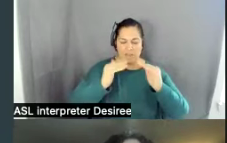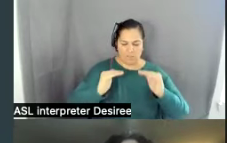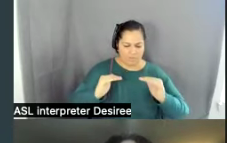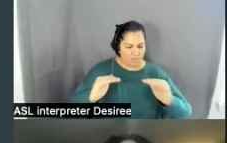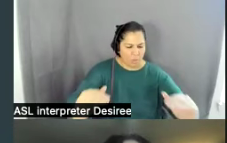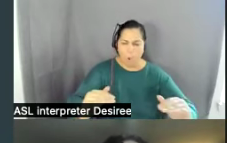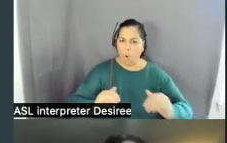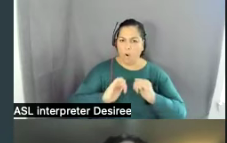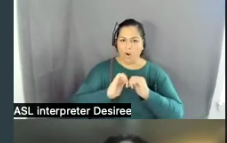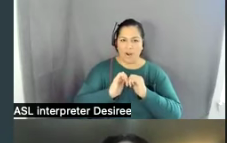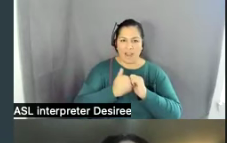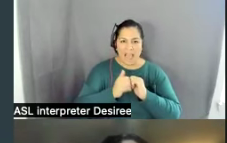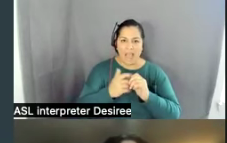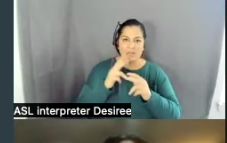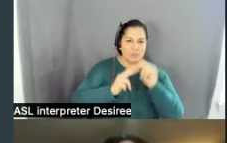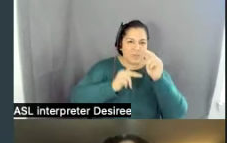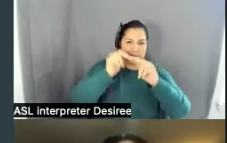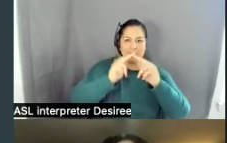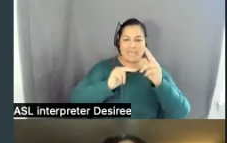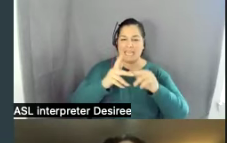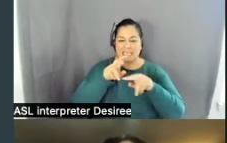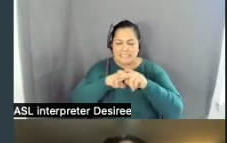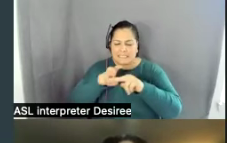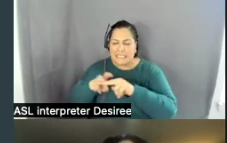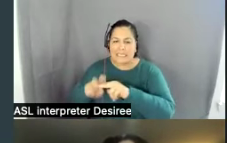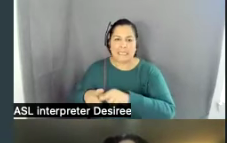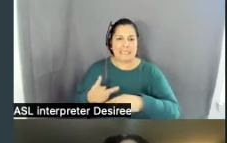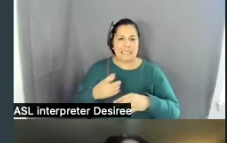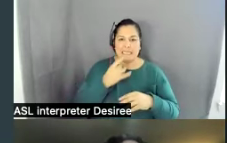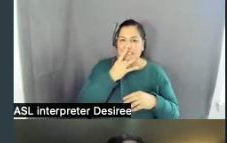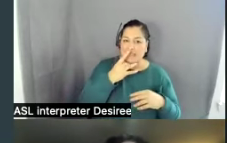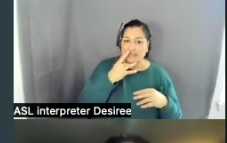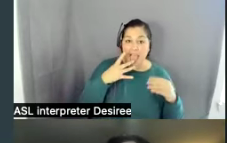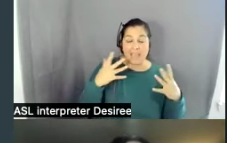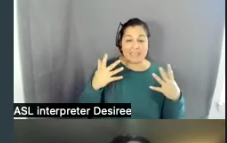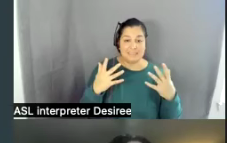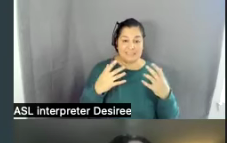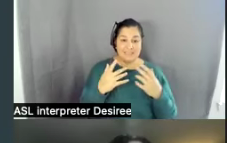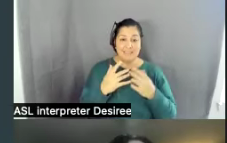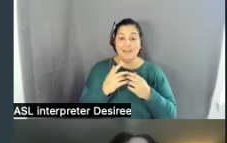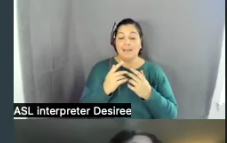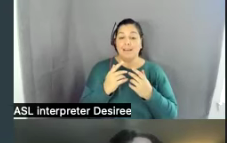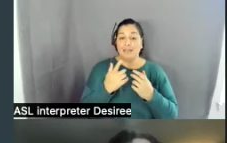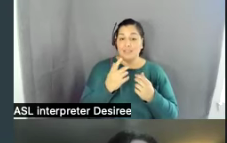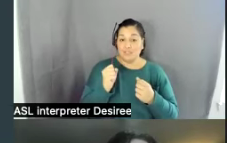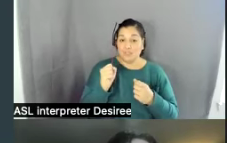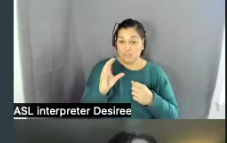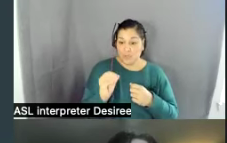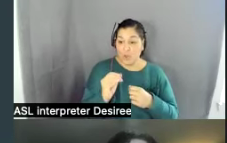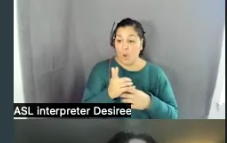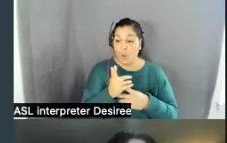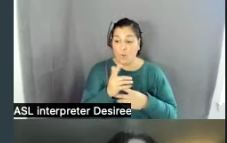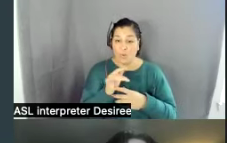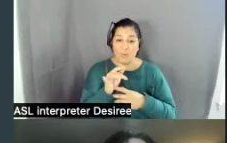lights, projects and all these things that can live in this space. So when we are offering space up to, local